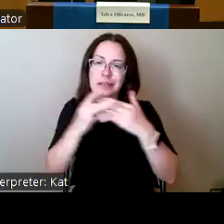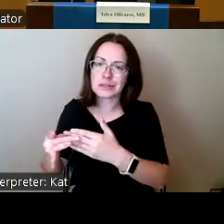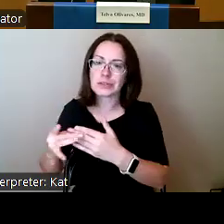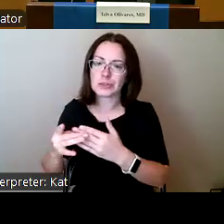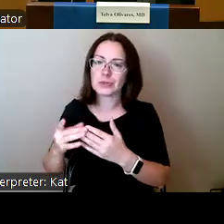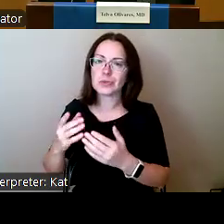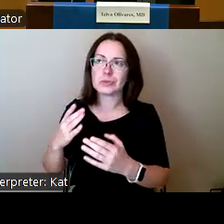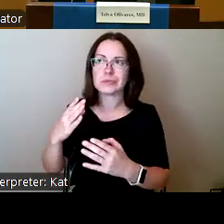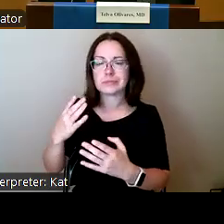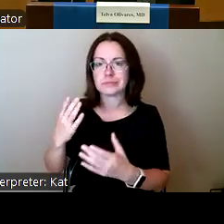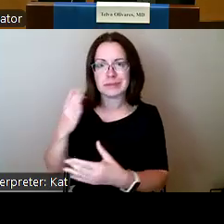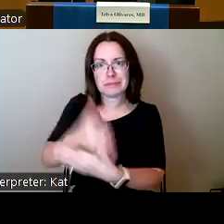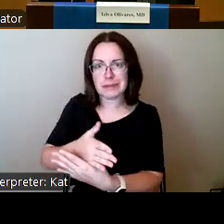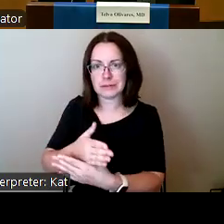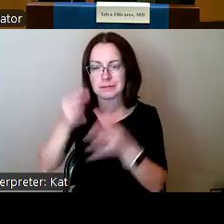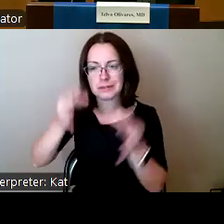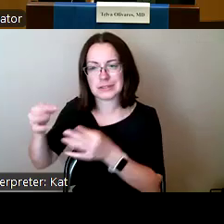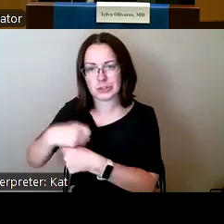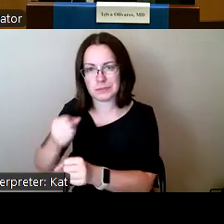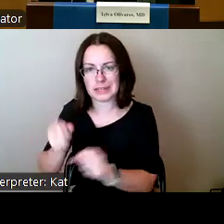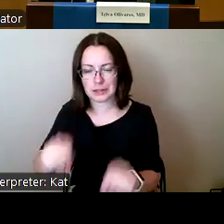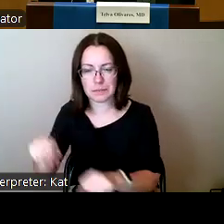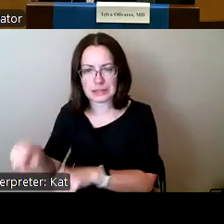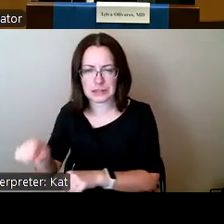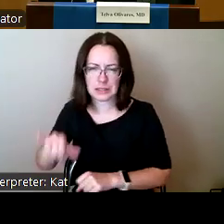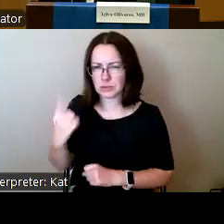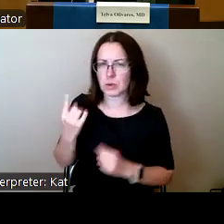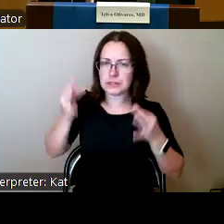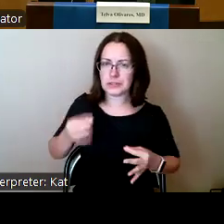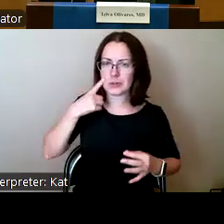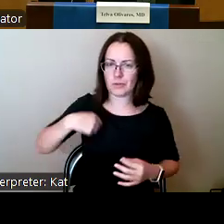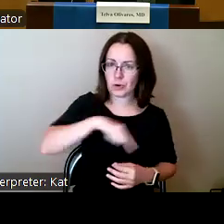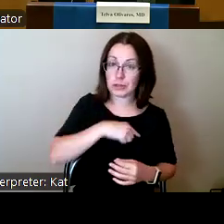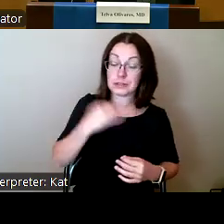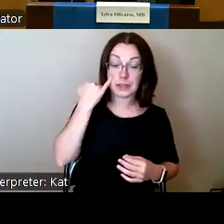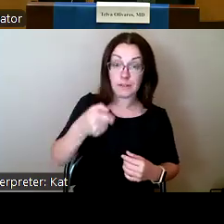at at some level. So that's one of the decisions that needs to be assessed. If depression is there,